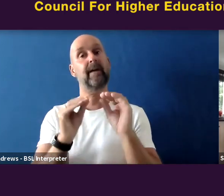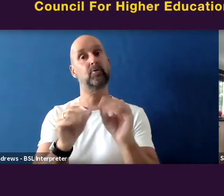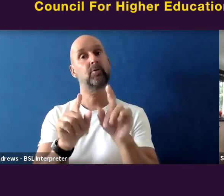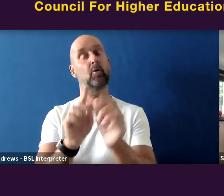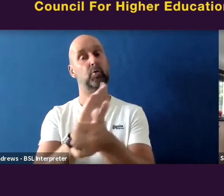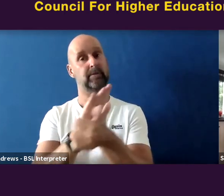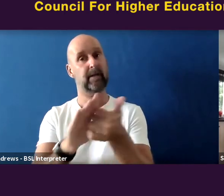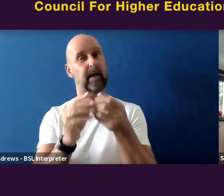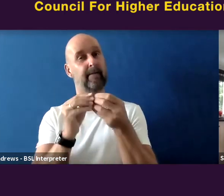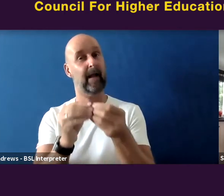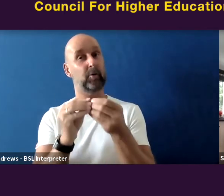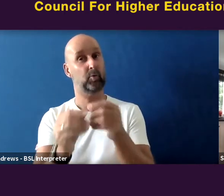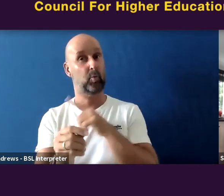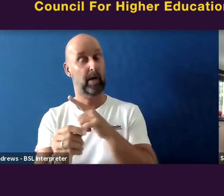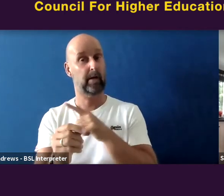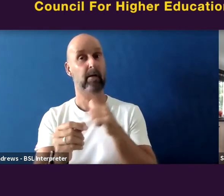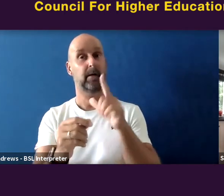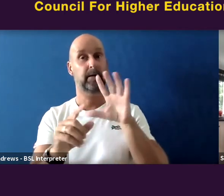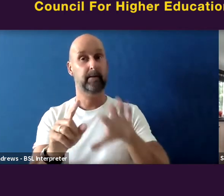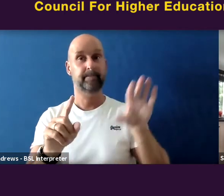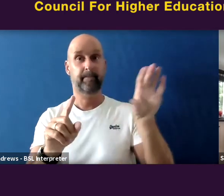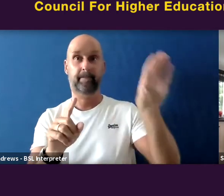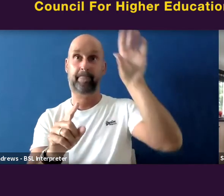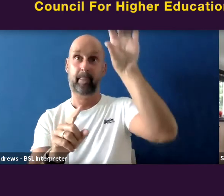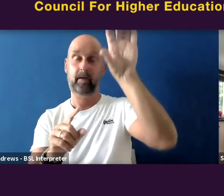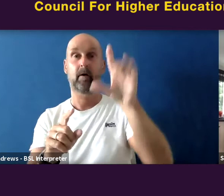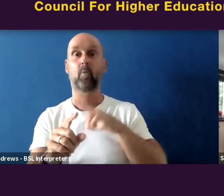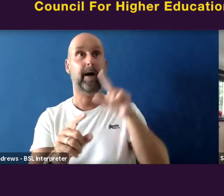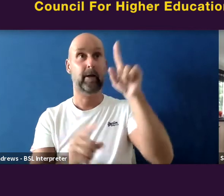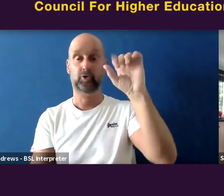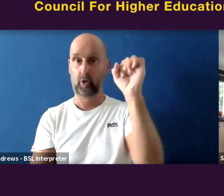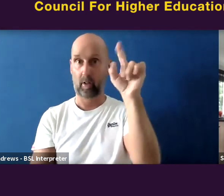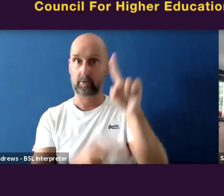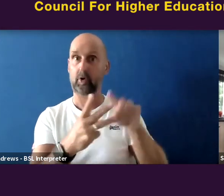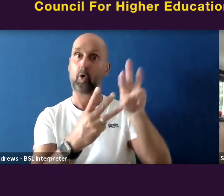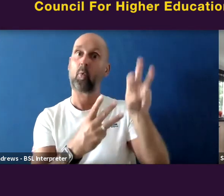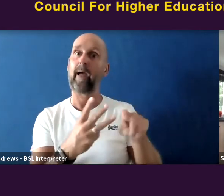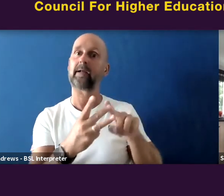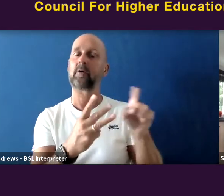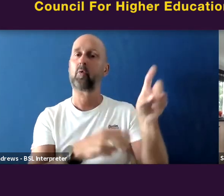far more in the devolved nations, but members in Scotland, Wales and Northern Ireland also